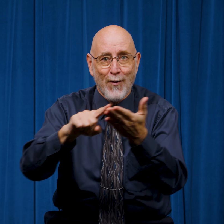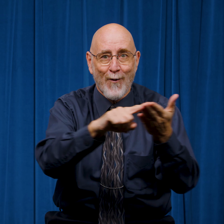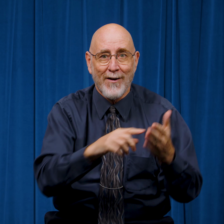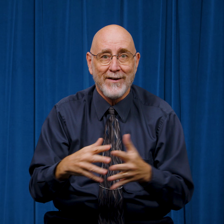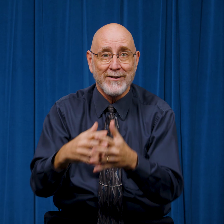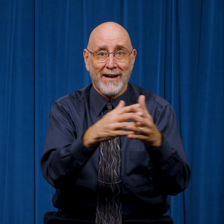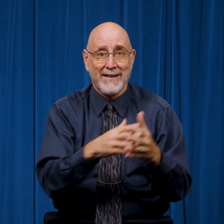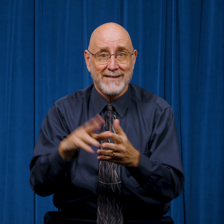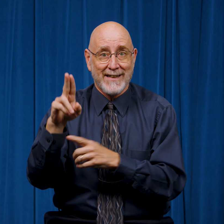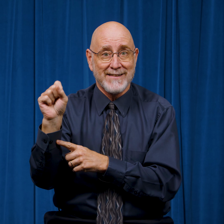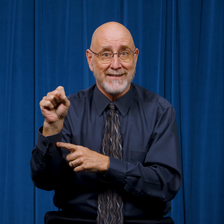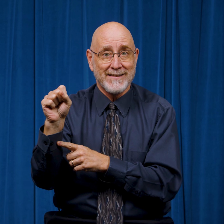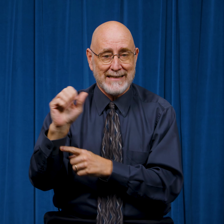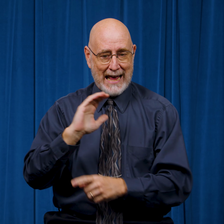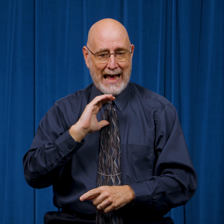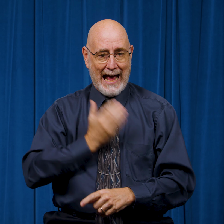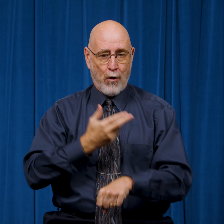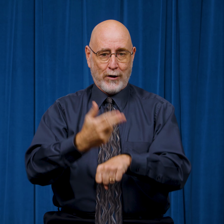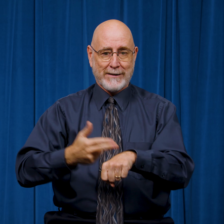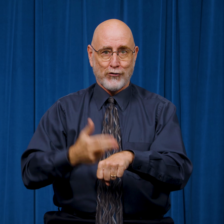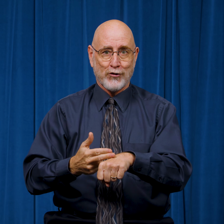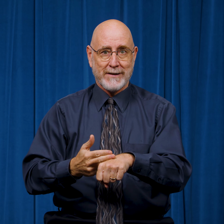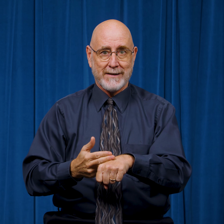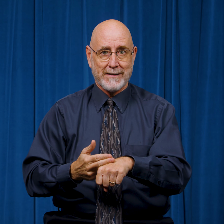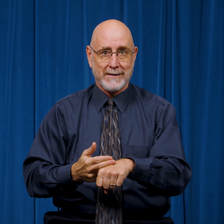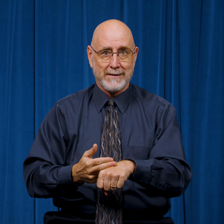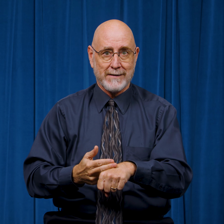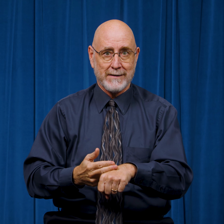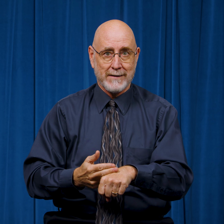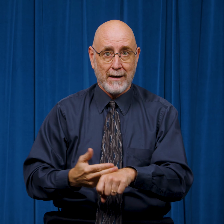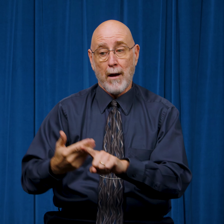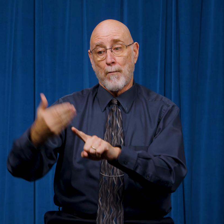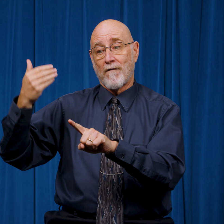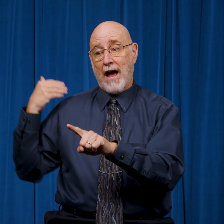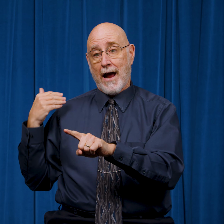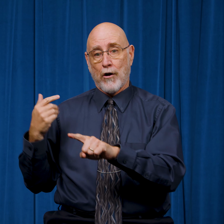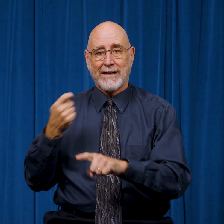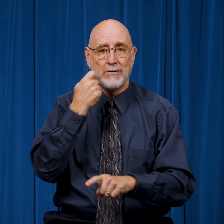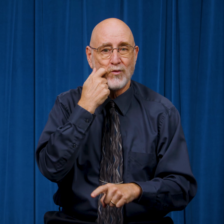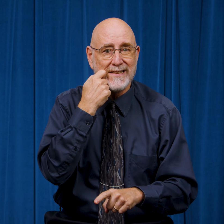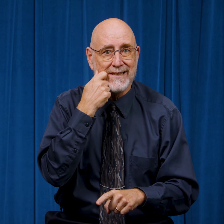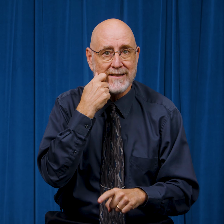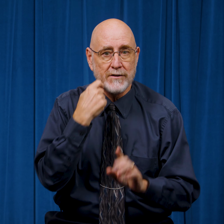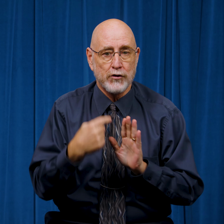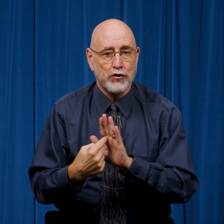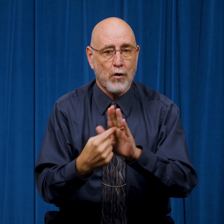considering what our history, both prior and recent, would reveal about us.